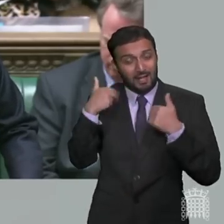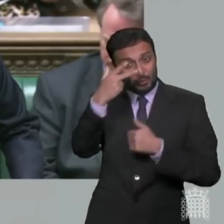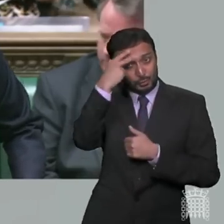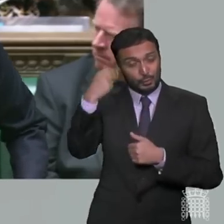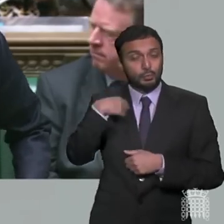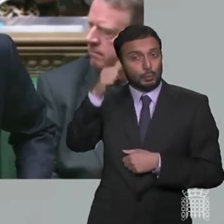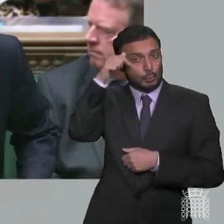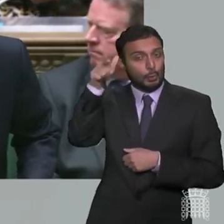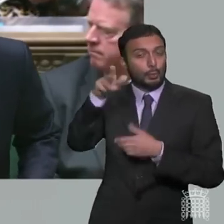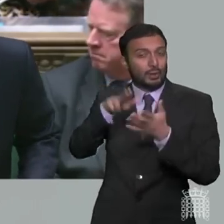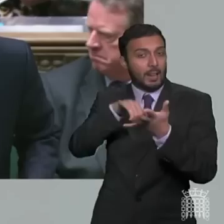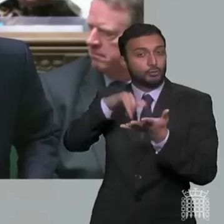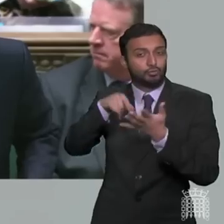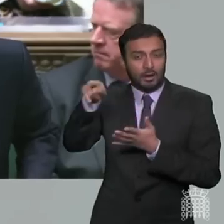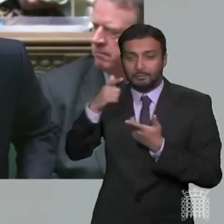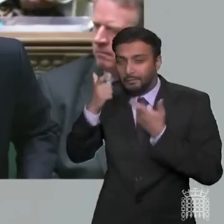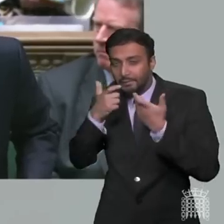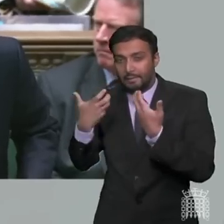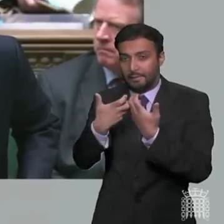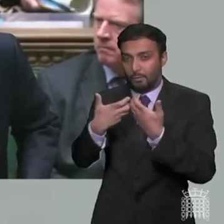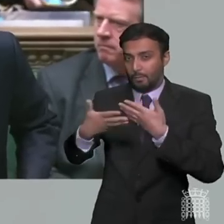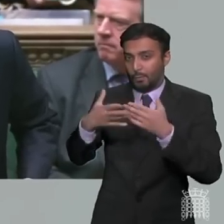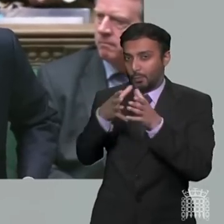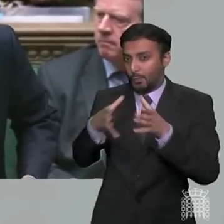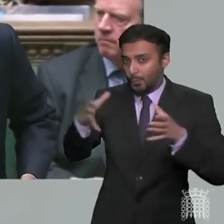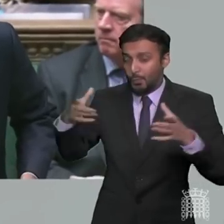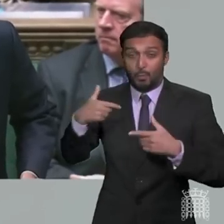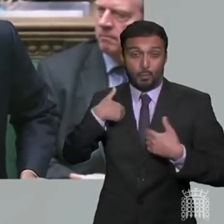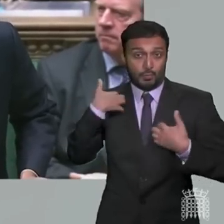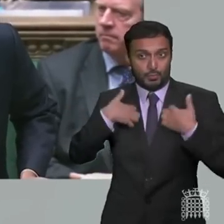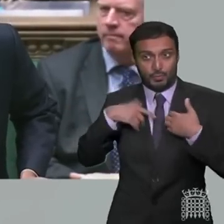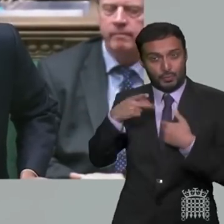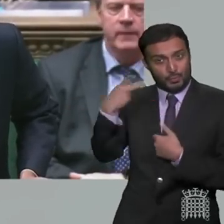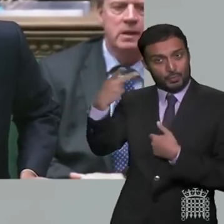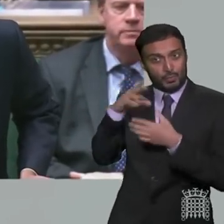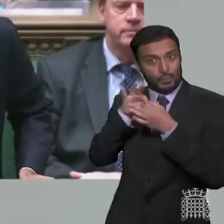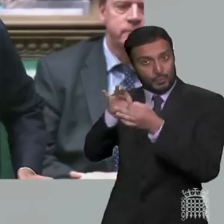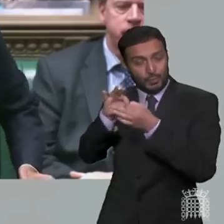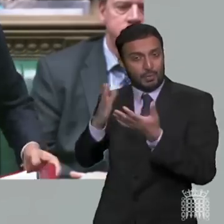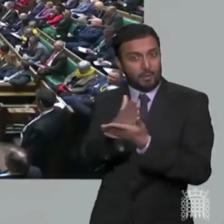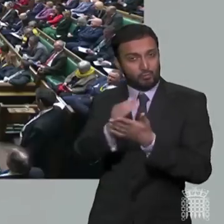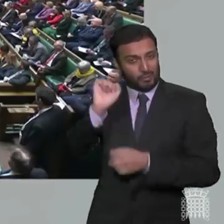and I look forward to working with him to ensure that his constituents in Stoke get the mental health support and care that they need.